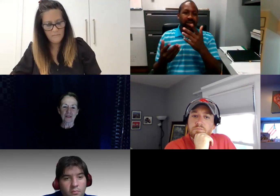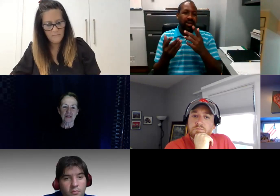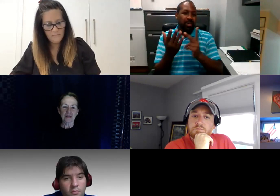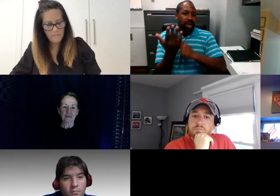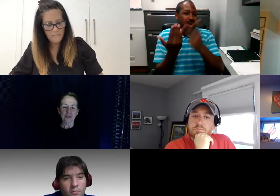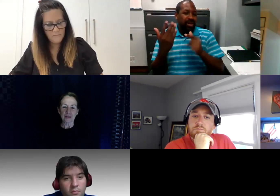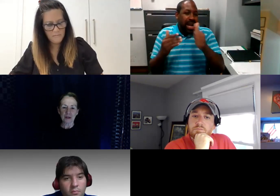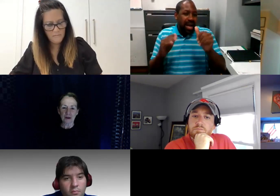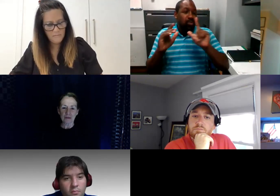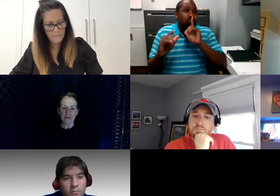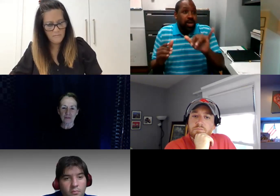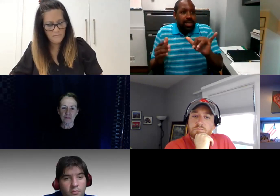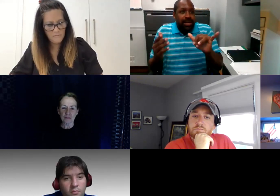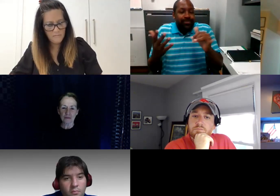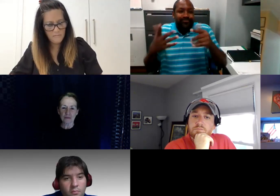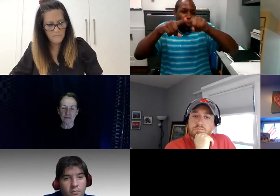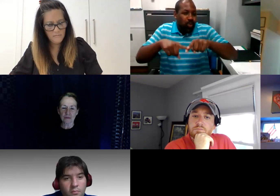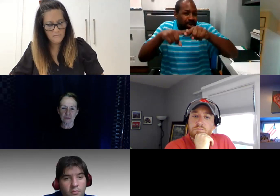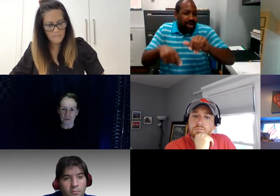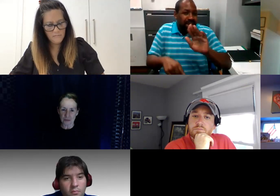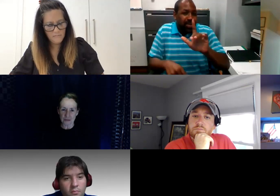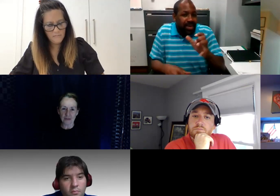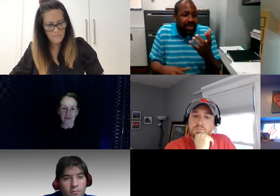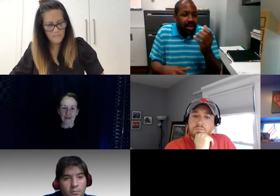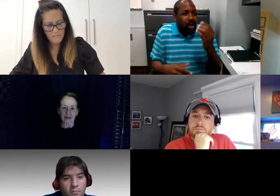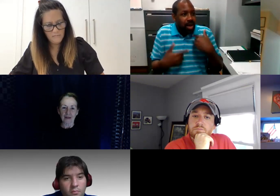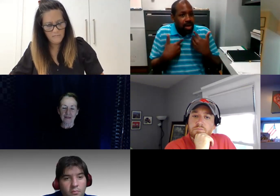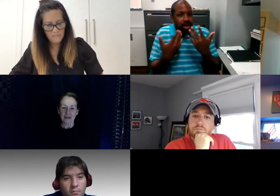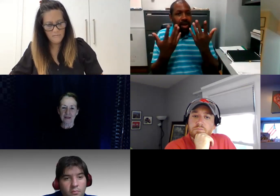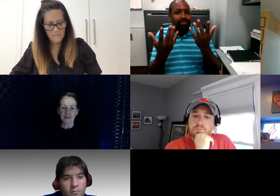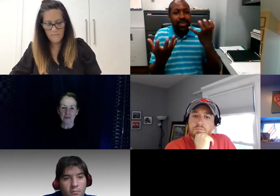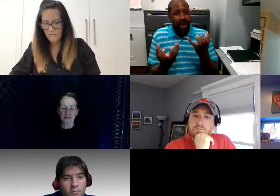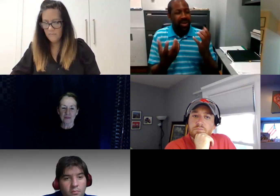AND THEN THEY STARTED YELLING.